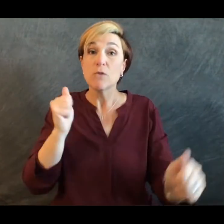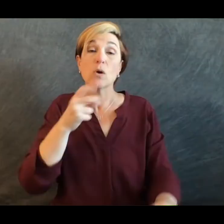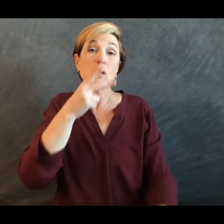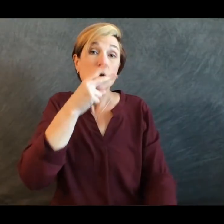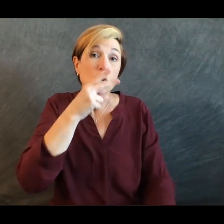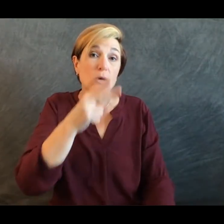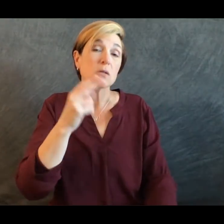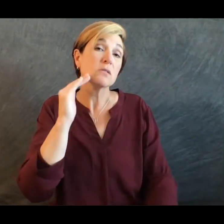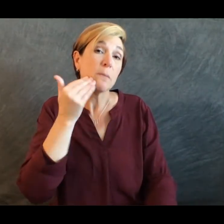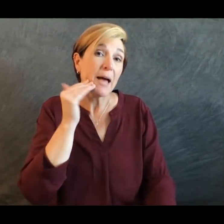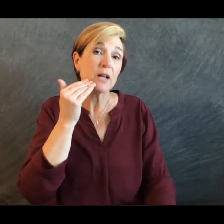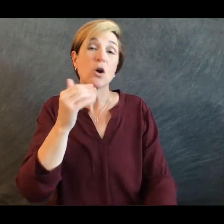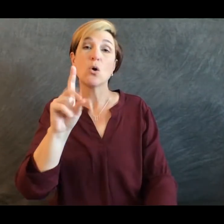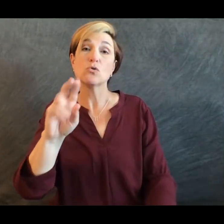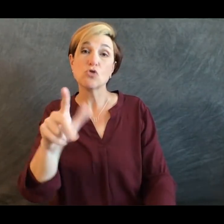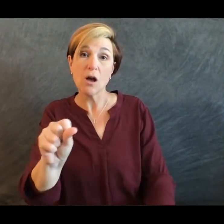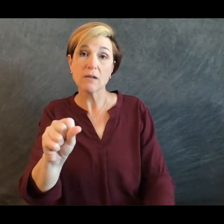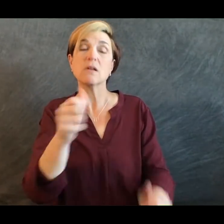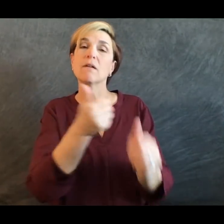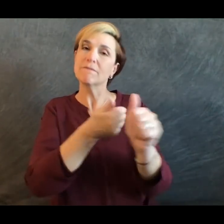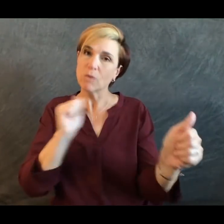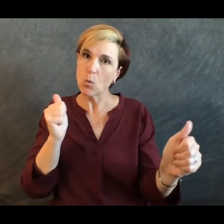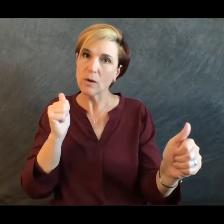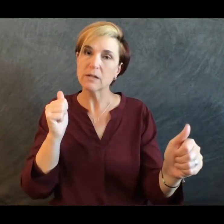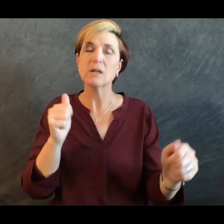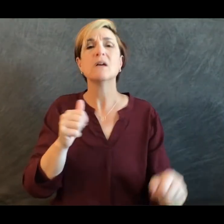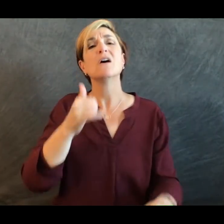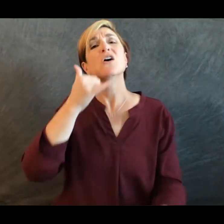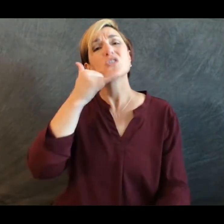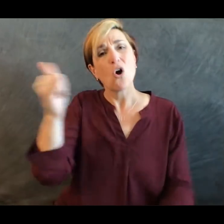your friends and family checking on your mother she wants to hear from you right